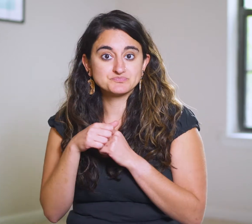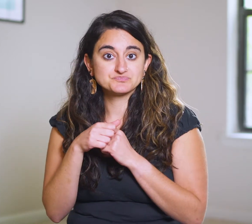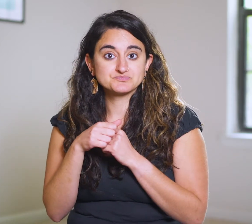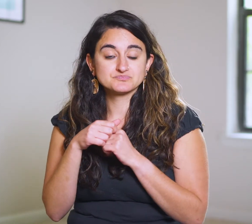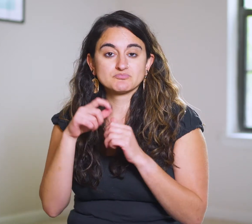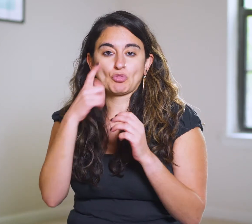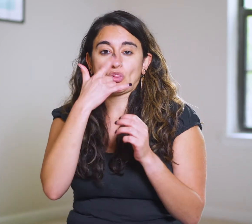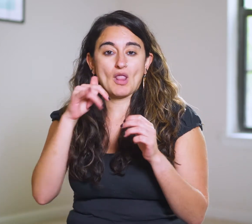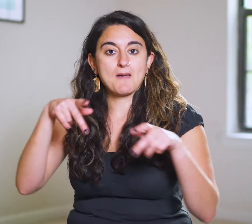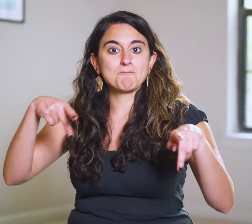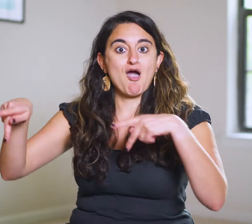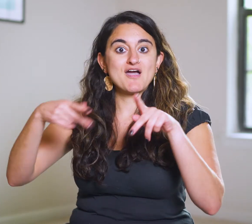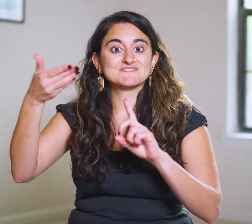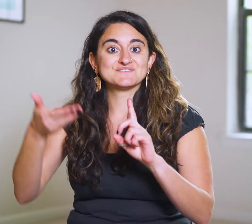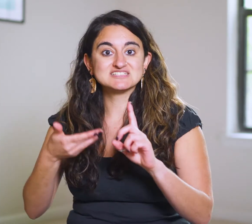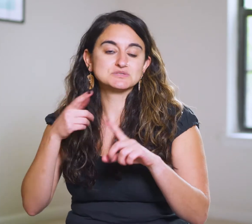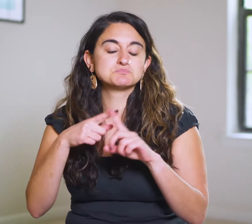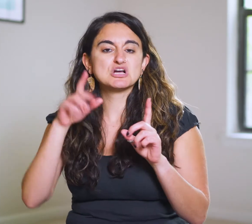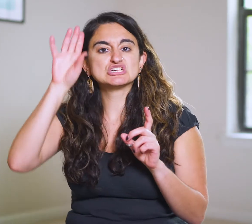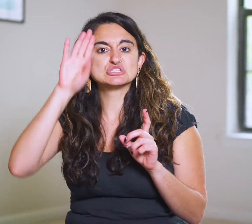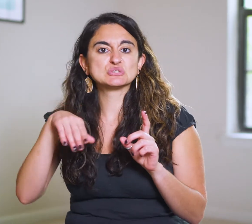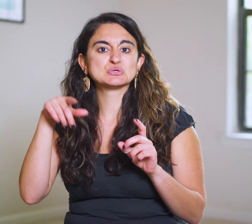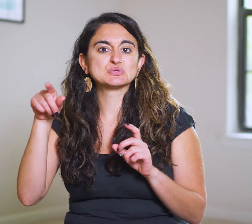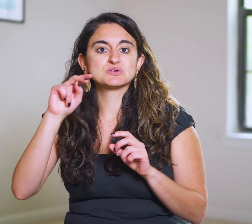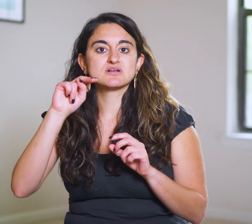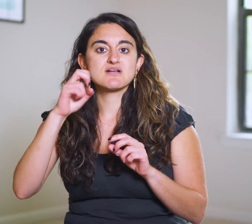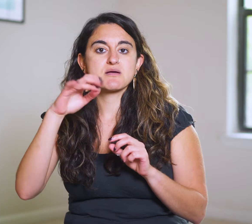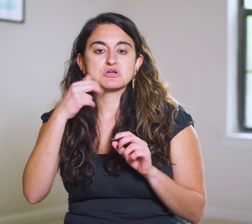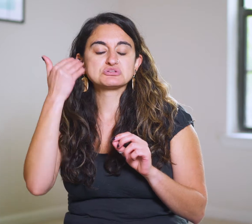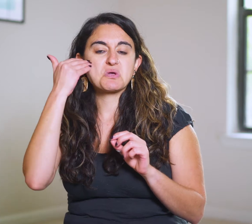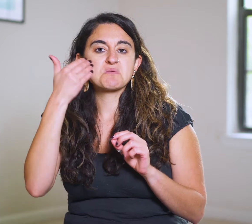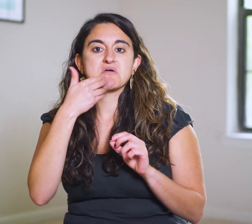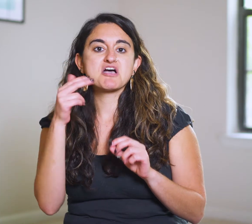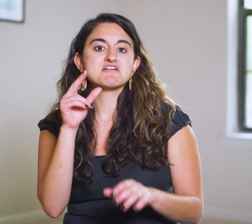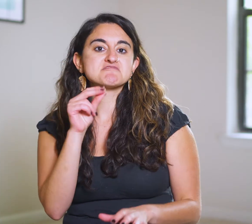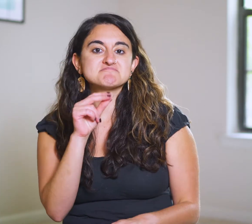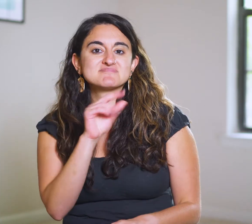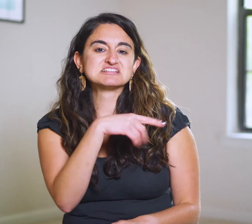It’s veiled as a party invitation, but Nehemiah knows better.